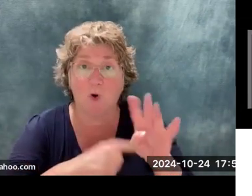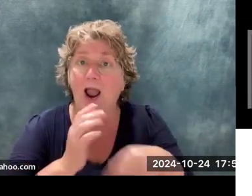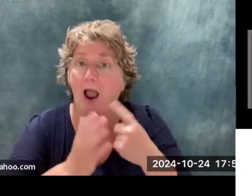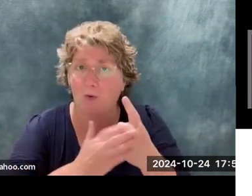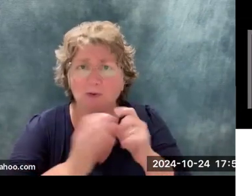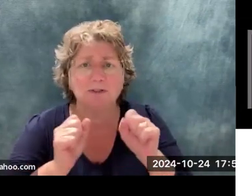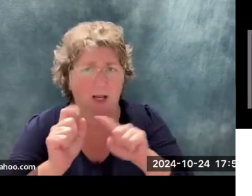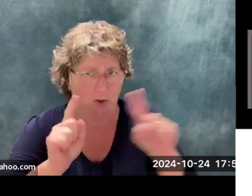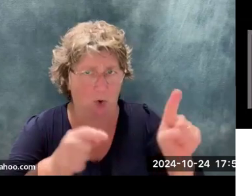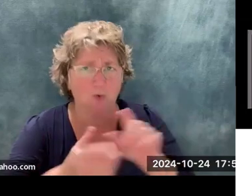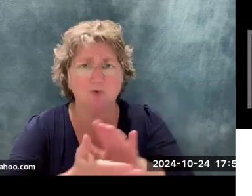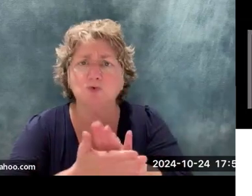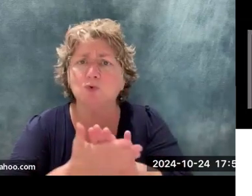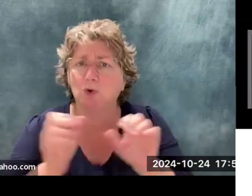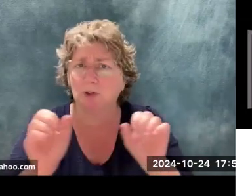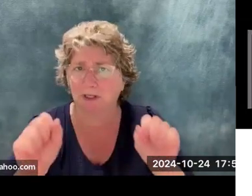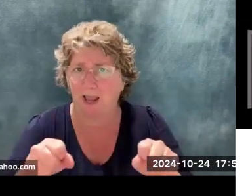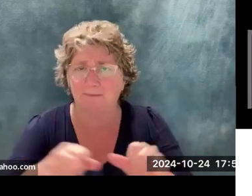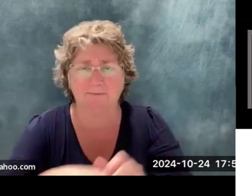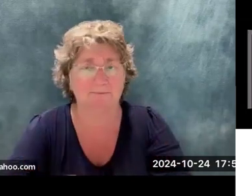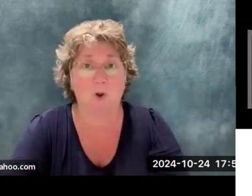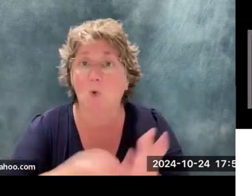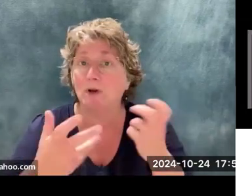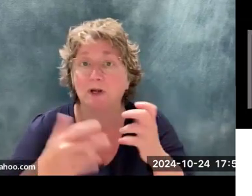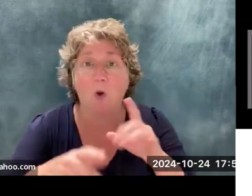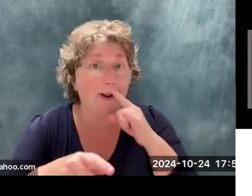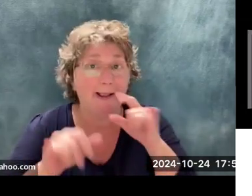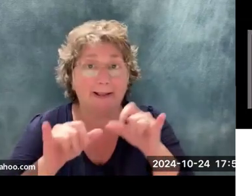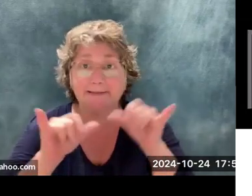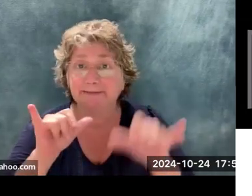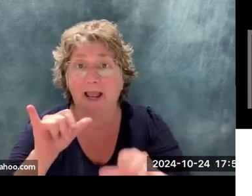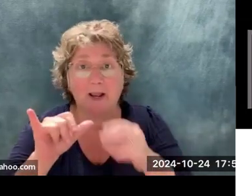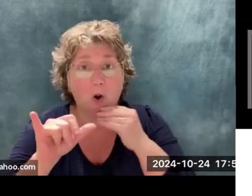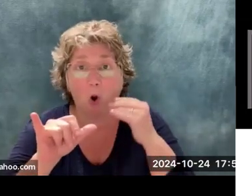school. So we don't want kids coming to school sick, but we know